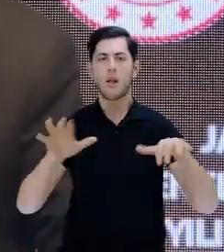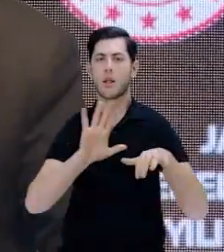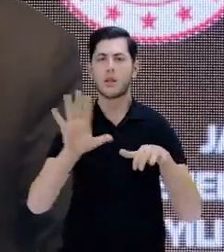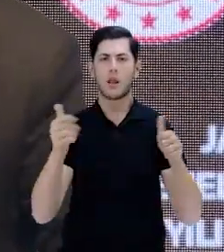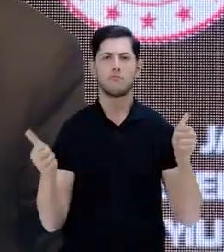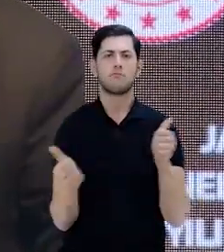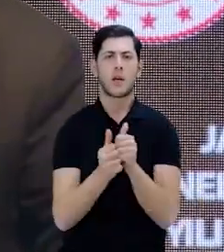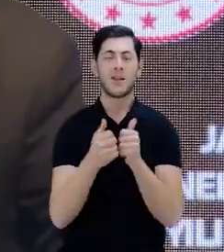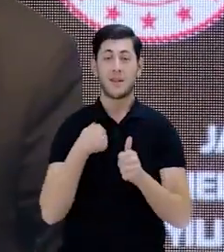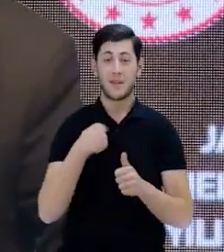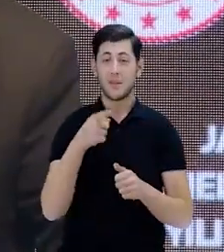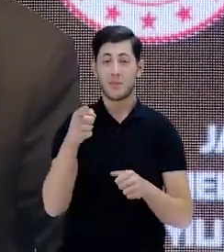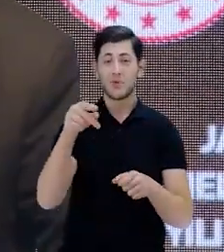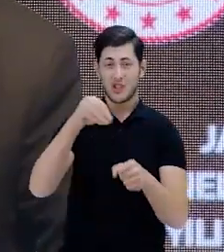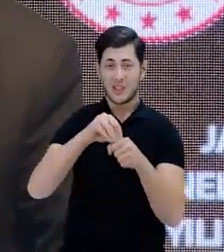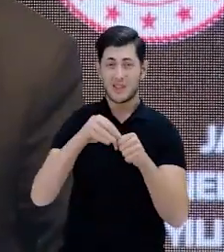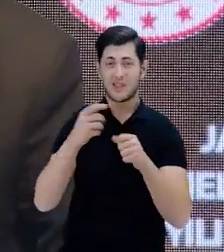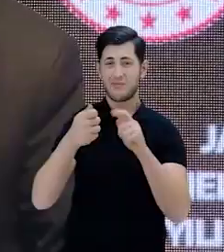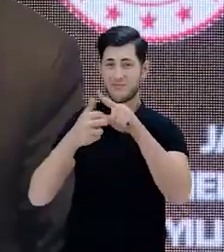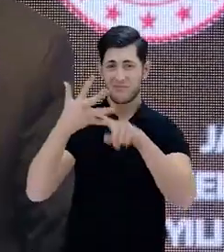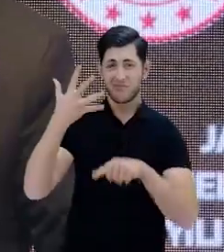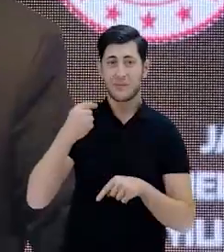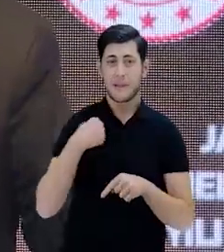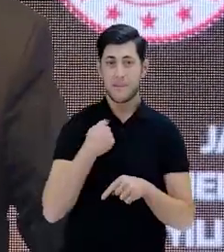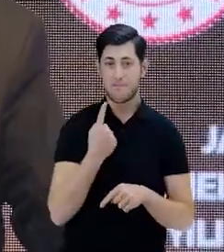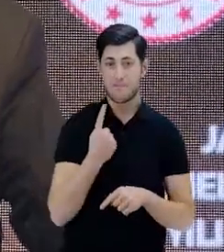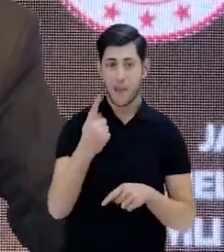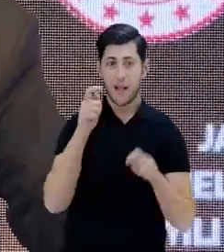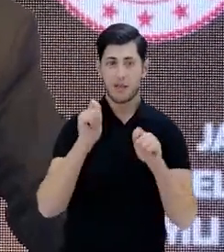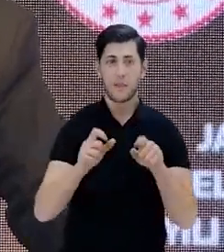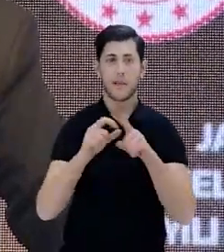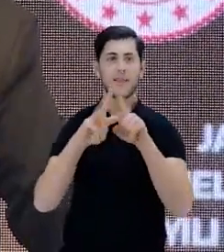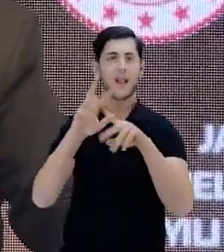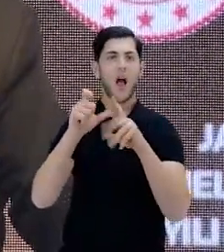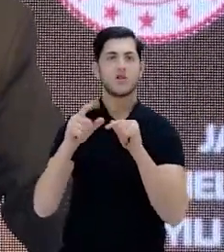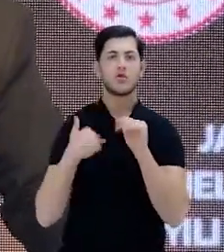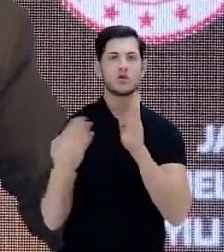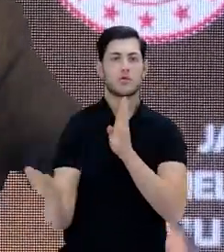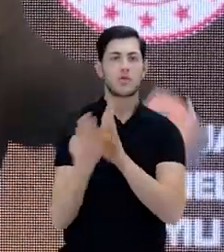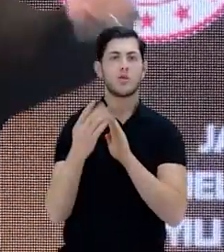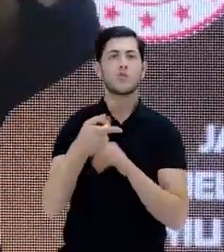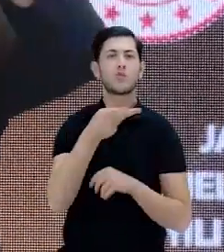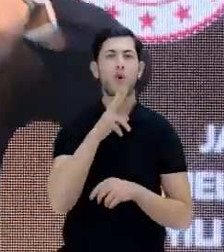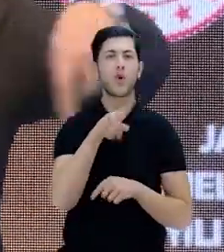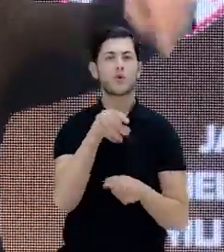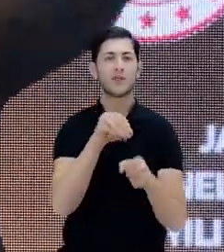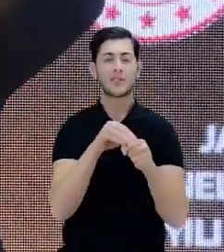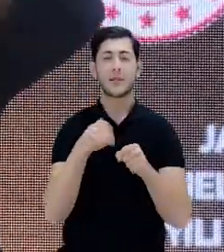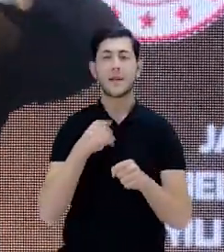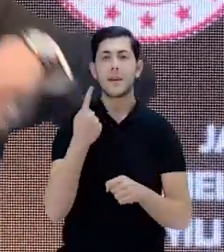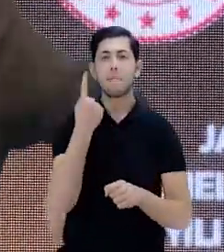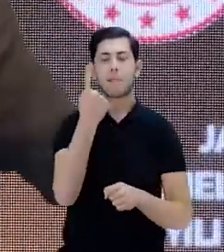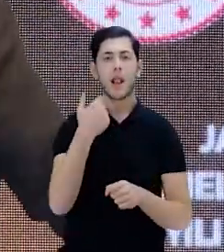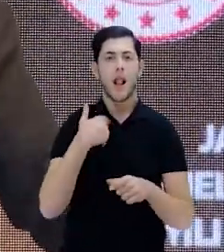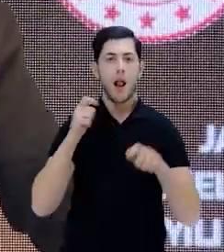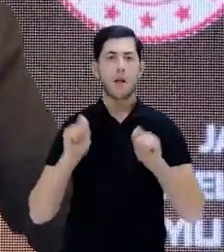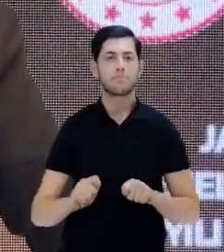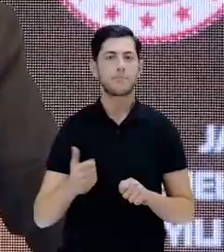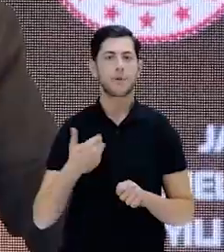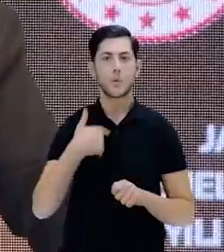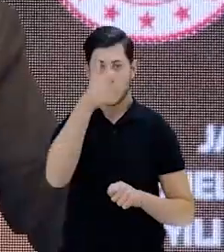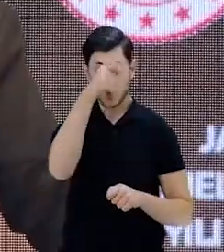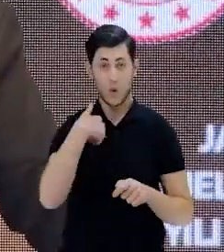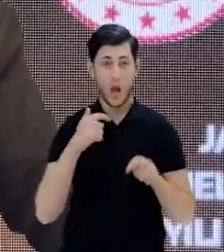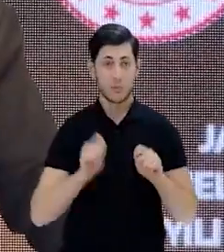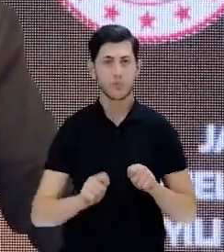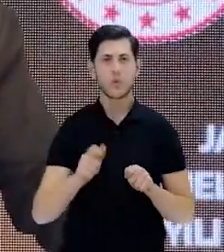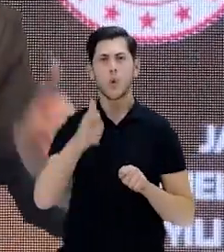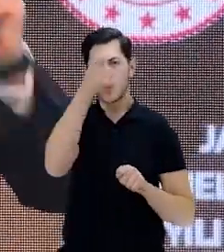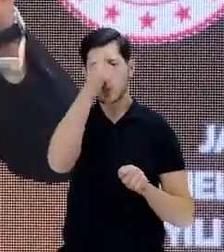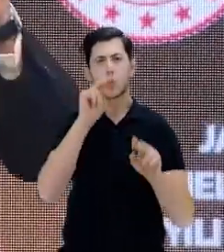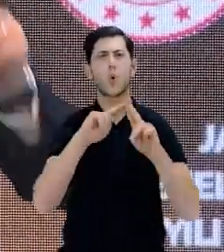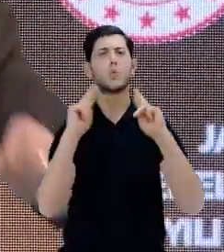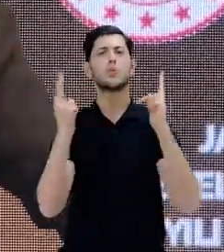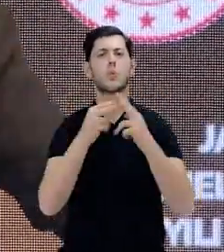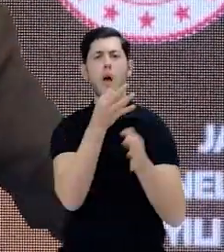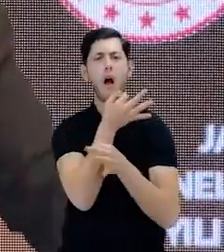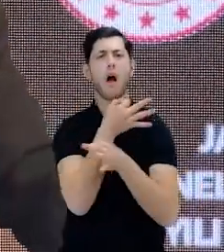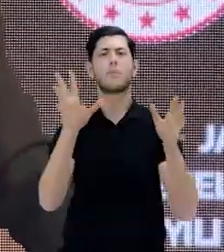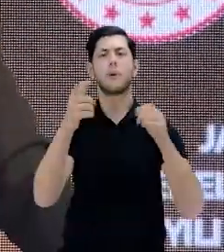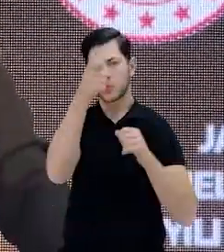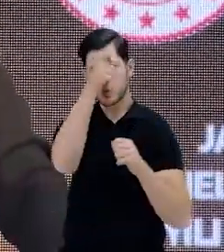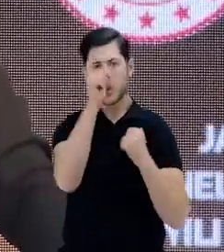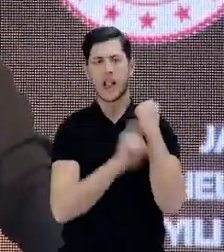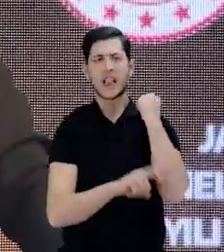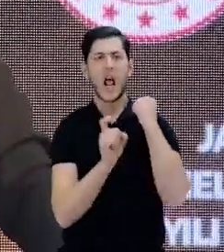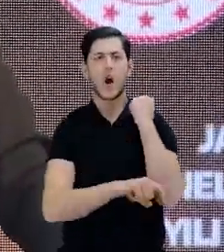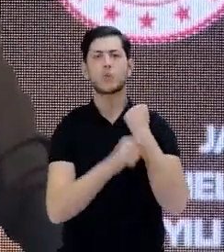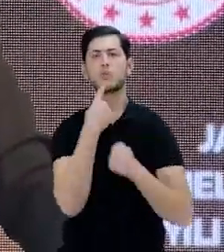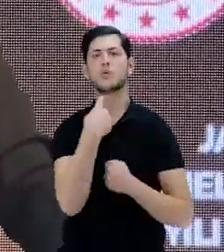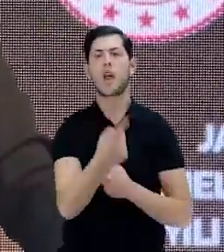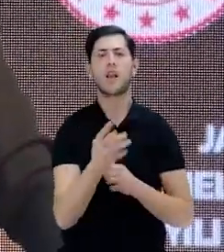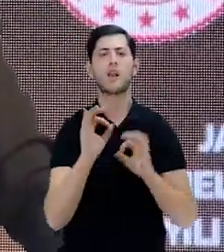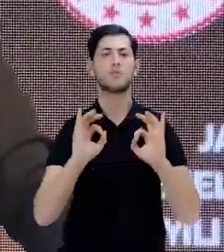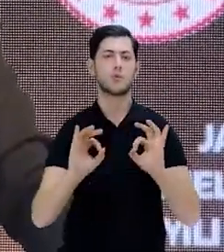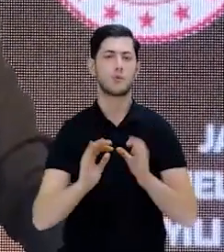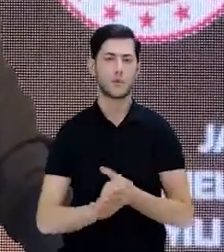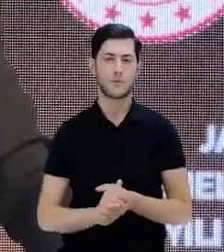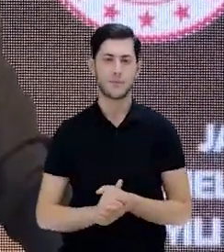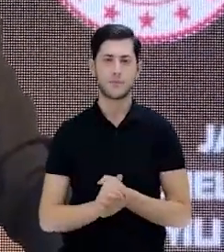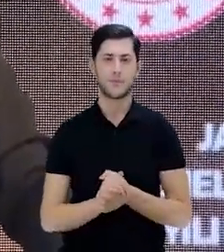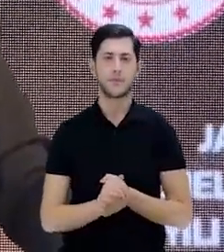We know all of them and they are no different from terrorism. If we conducted an activity similar to only one of the activity in that ISIS event, they would announce us to the world to be a terrorist state.